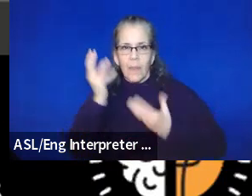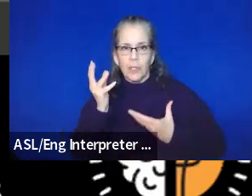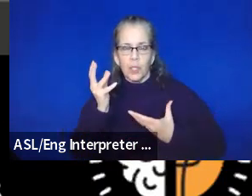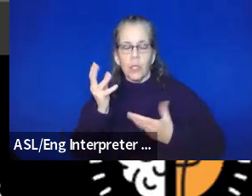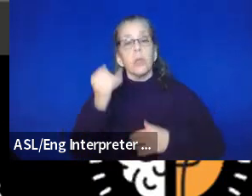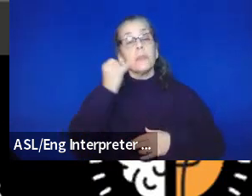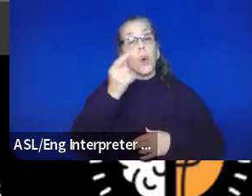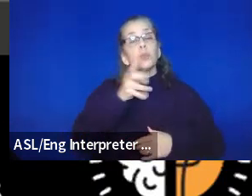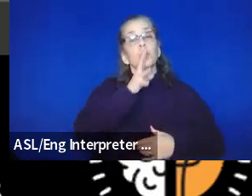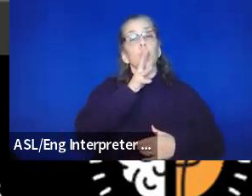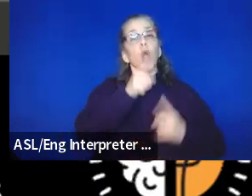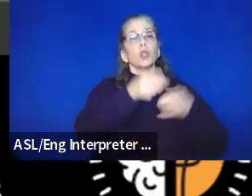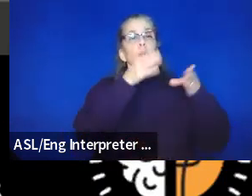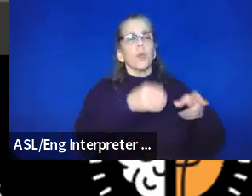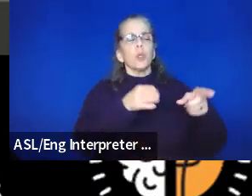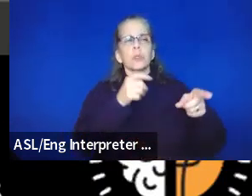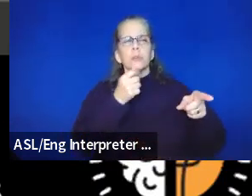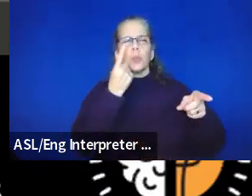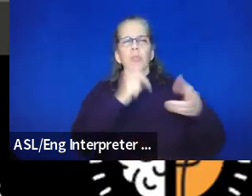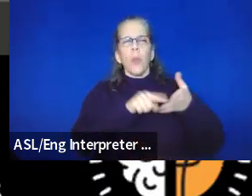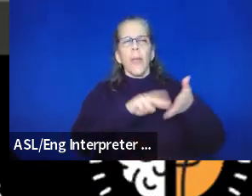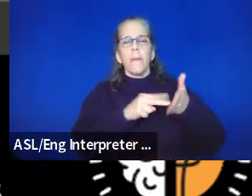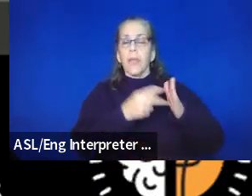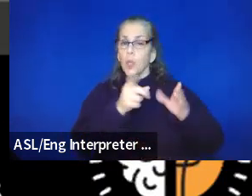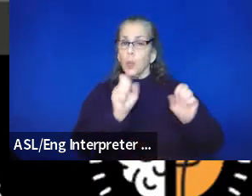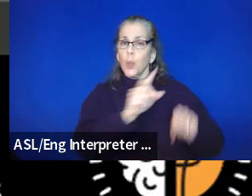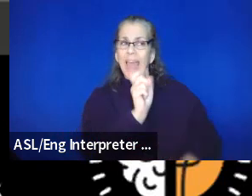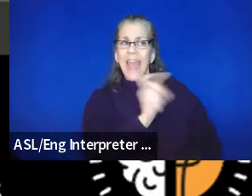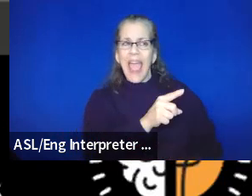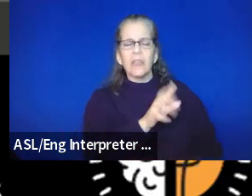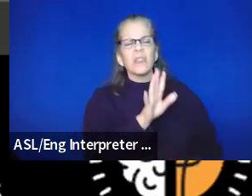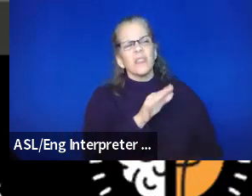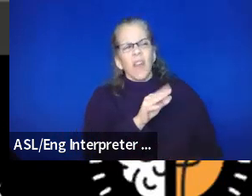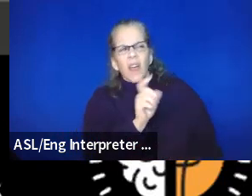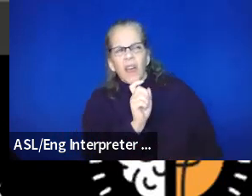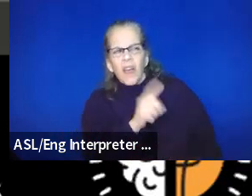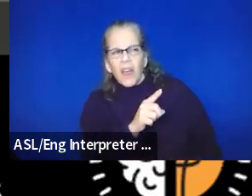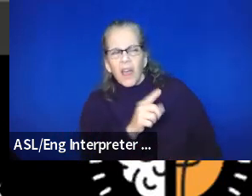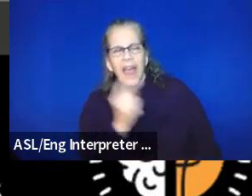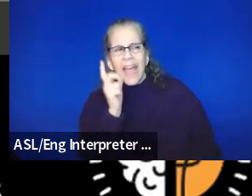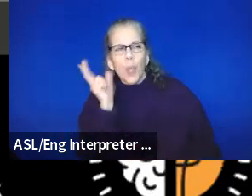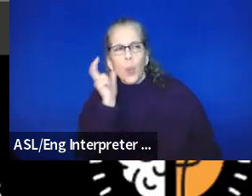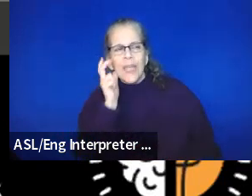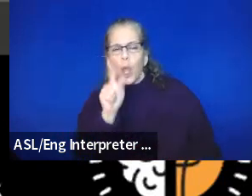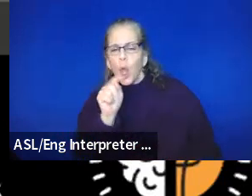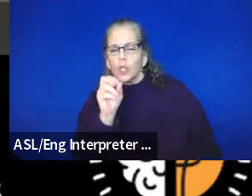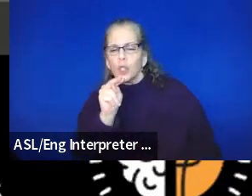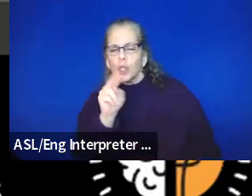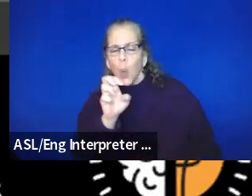not quite sure what they mean, you can ask them, you can say I don't hear tone well, I feel like you're upset, am I hearing you accurately? And that gives them a chance to